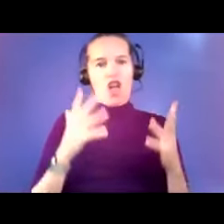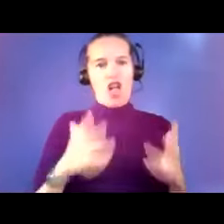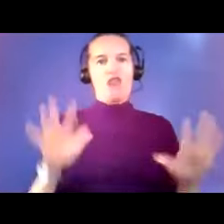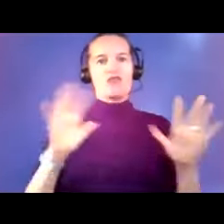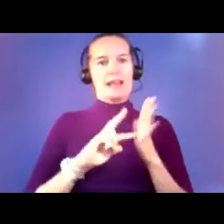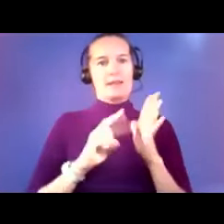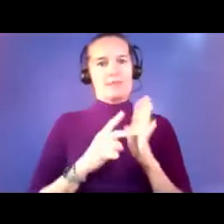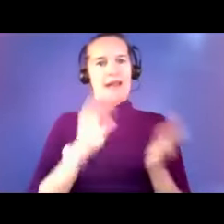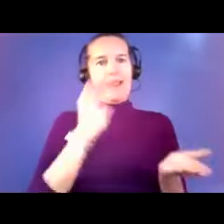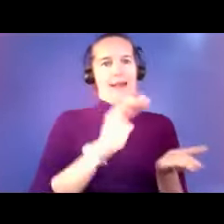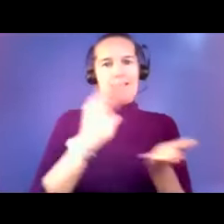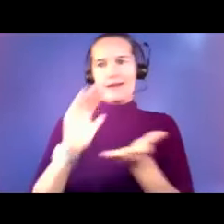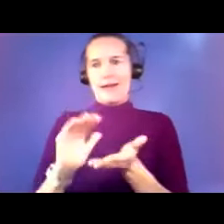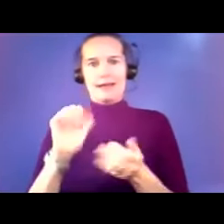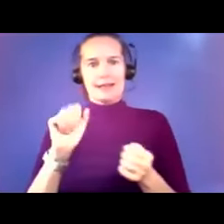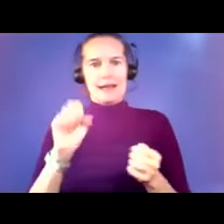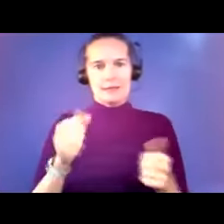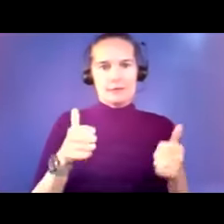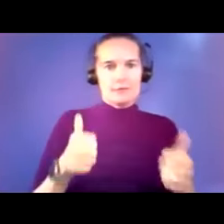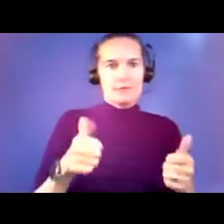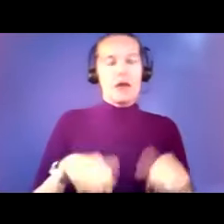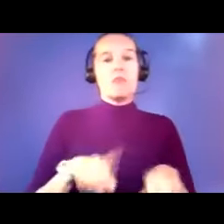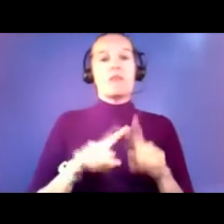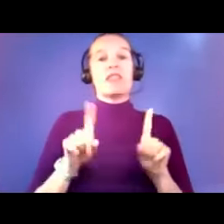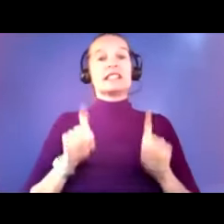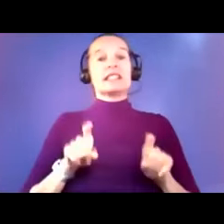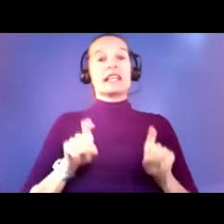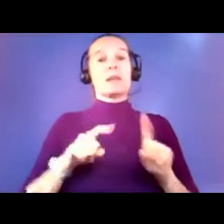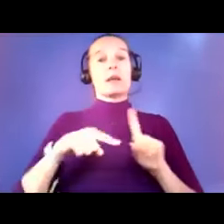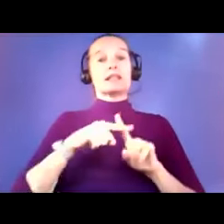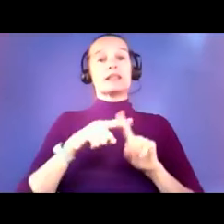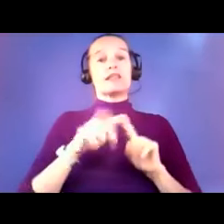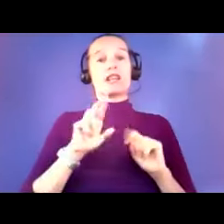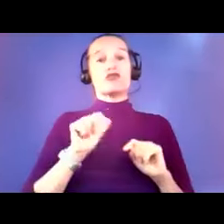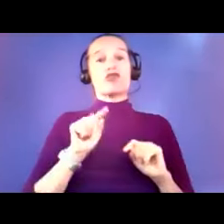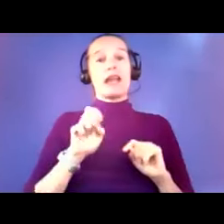latest equity metric test positively rate is now at eight point one percent,